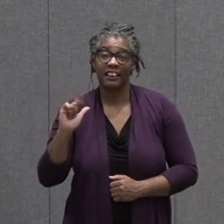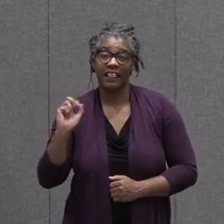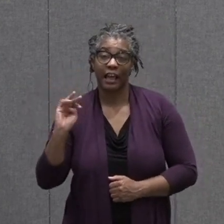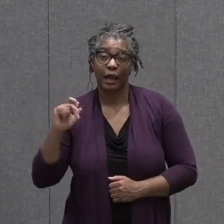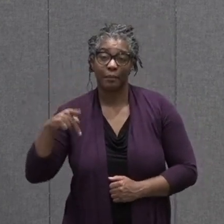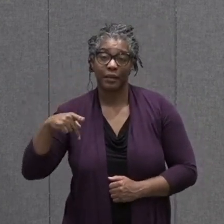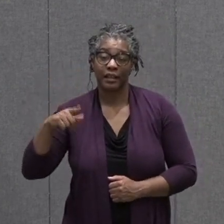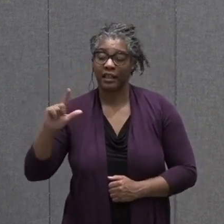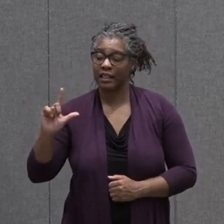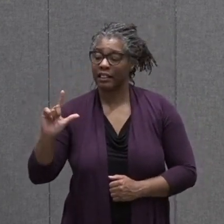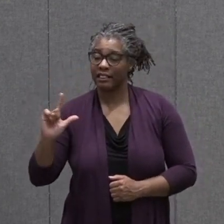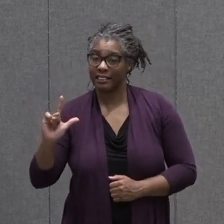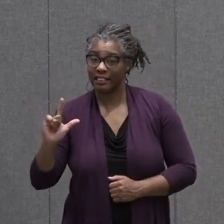S snake sss.